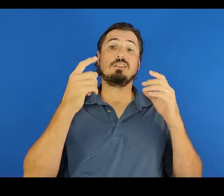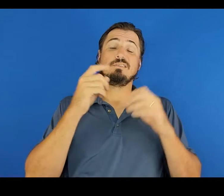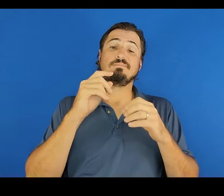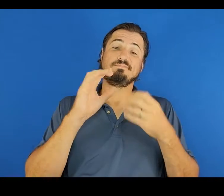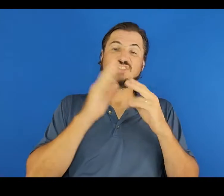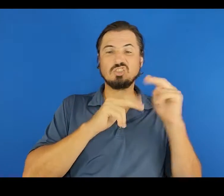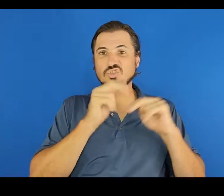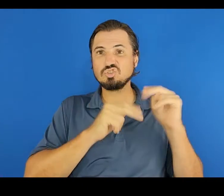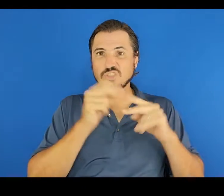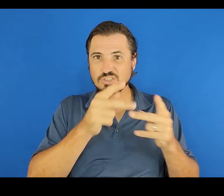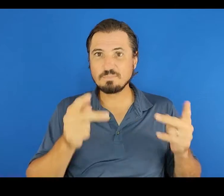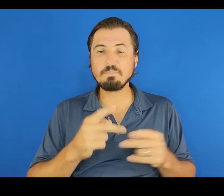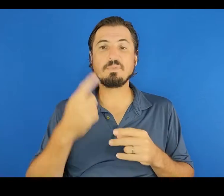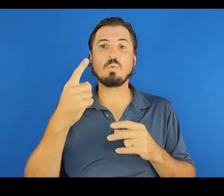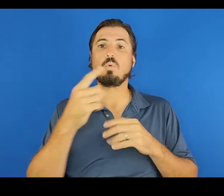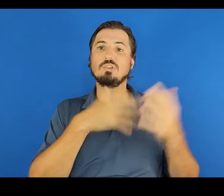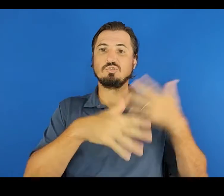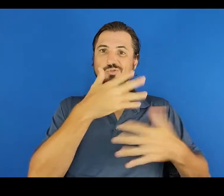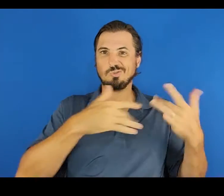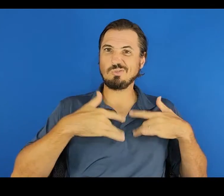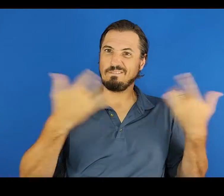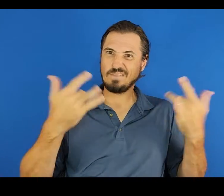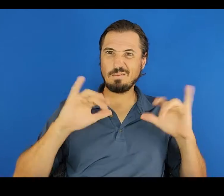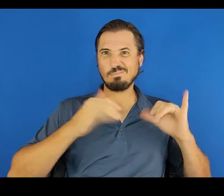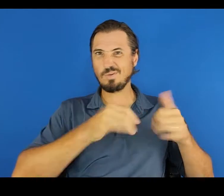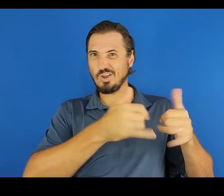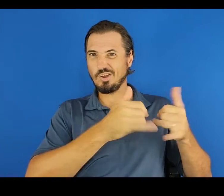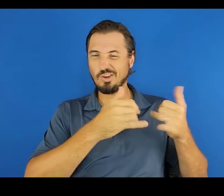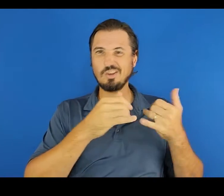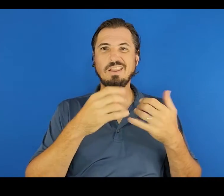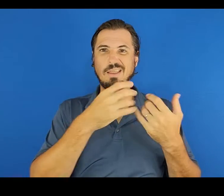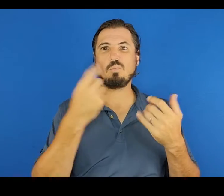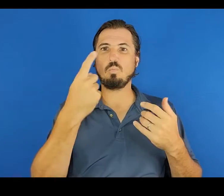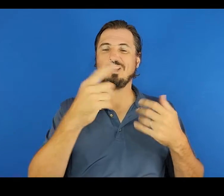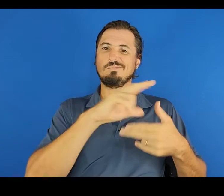setting, one social gathering, and one cluster related to travel, lodging, and tourism